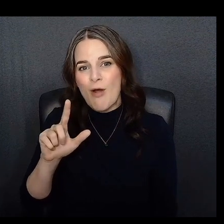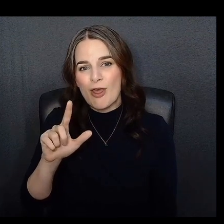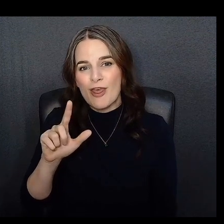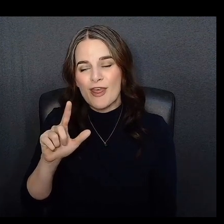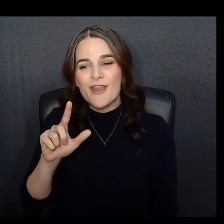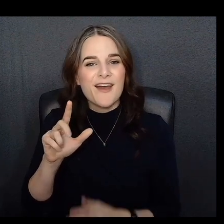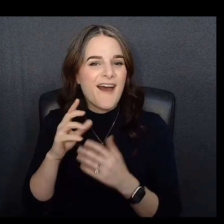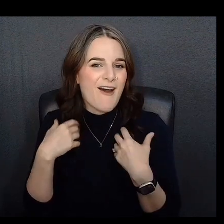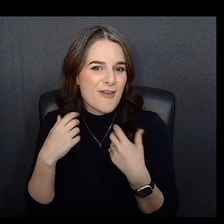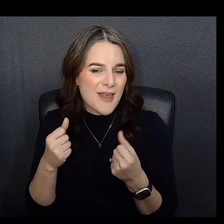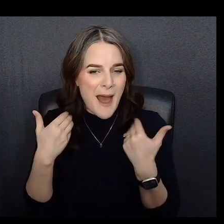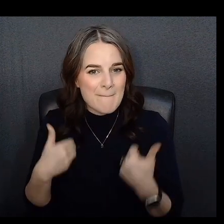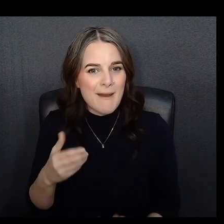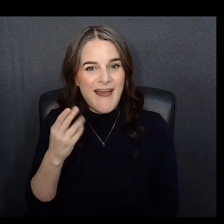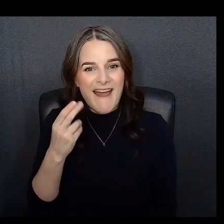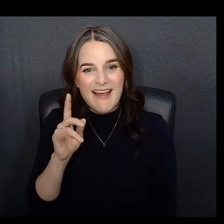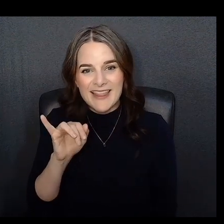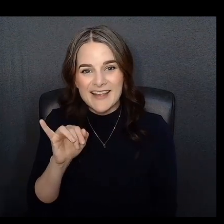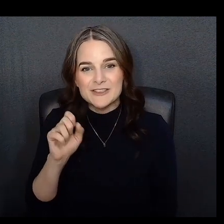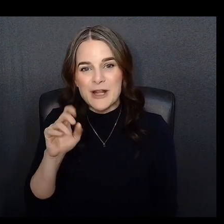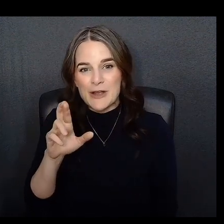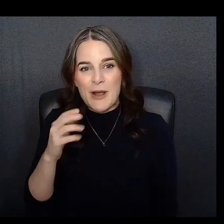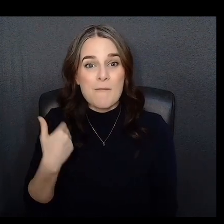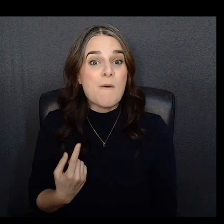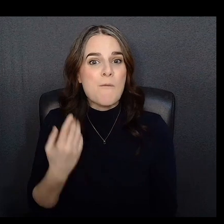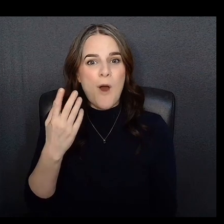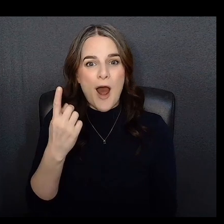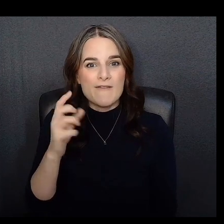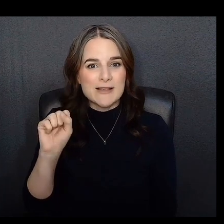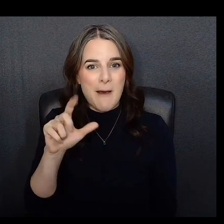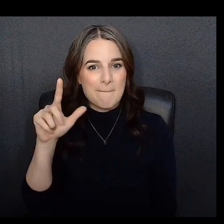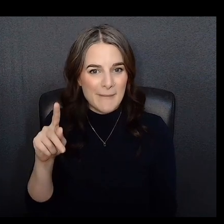I am one of the speech language pathologists and AAC services